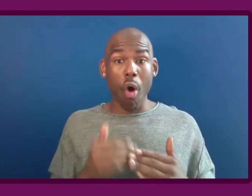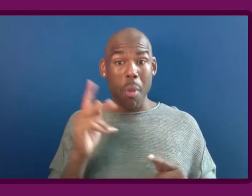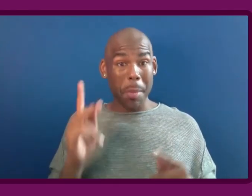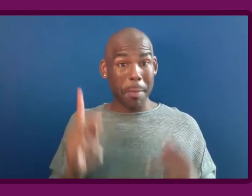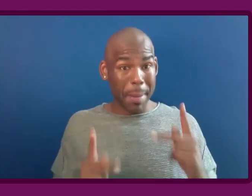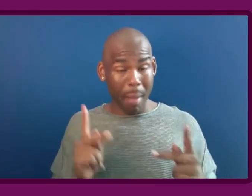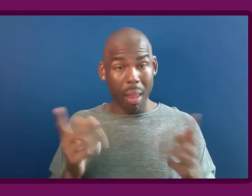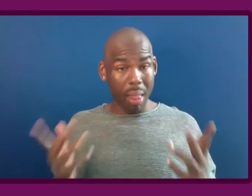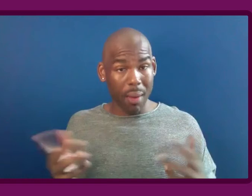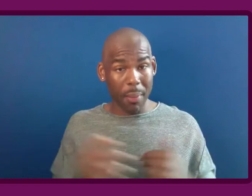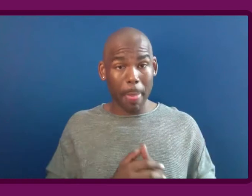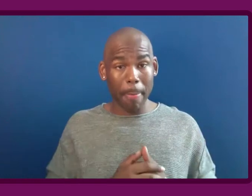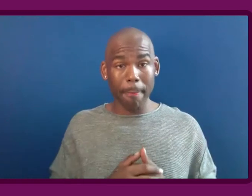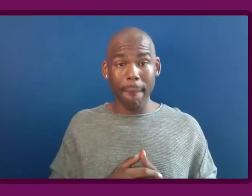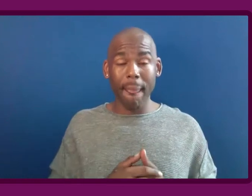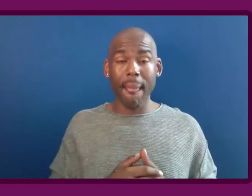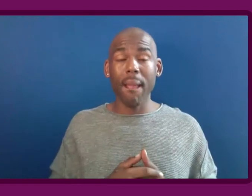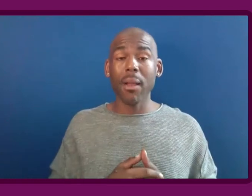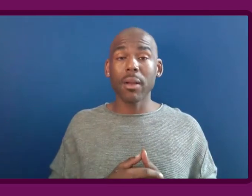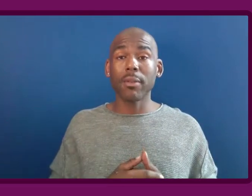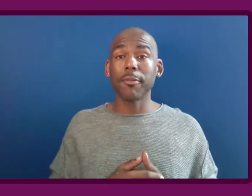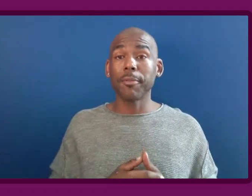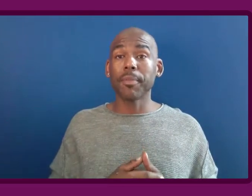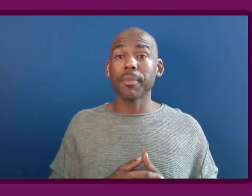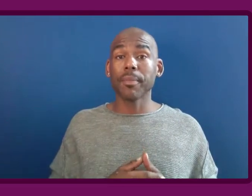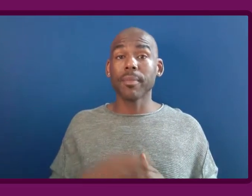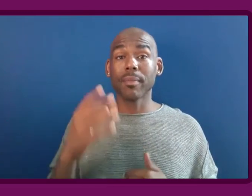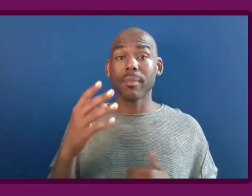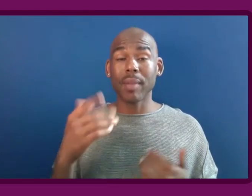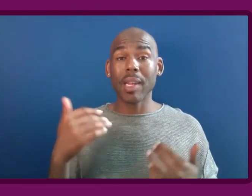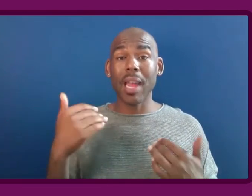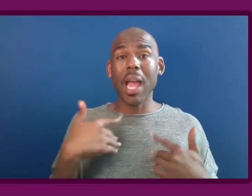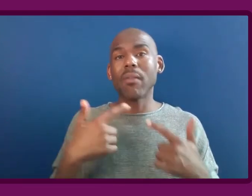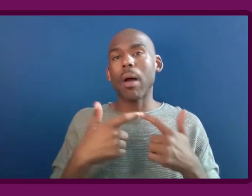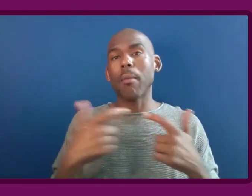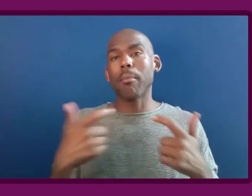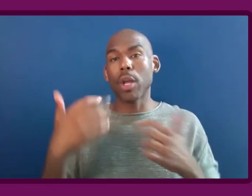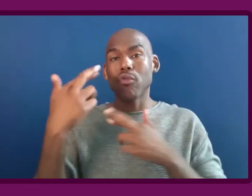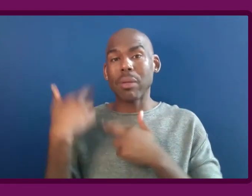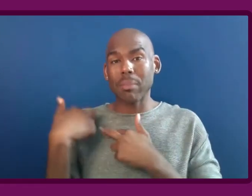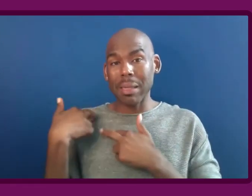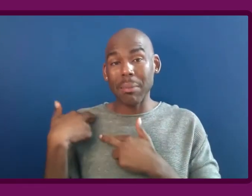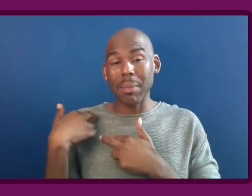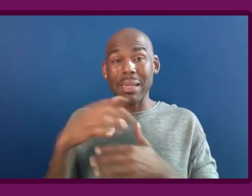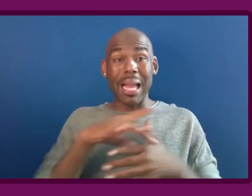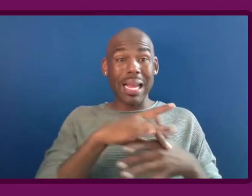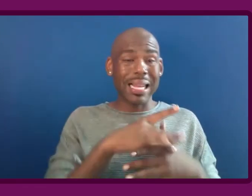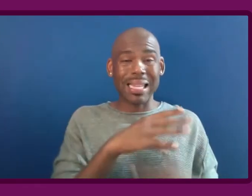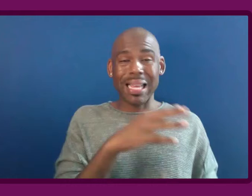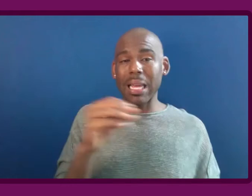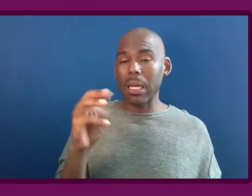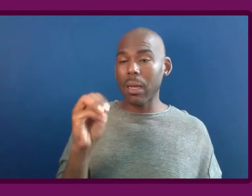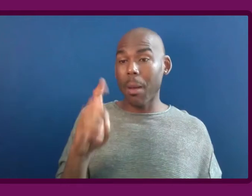vulnerable to this. Like you said, there is a big responsibility in content and in media,